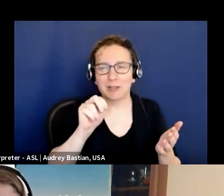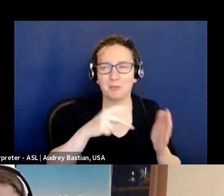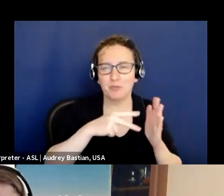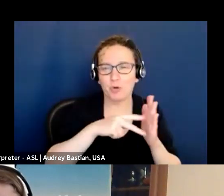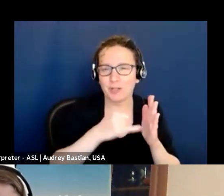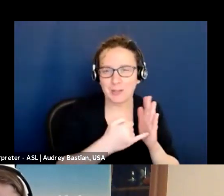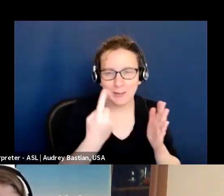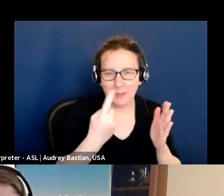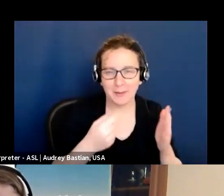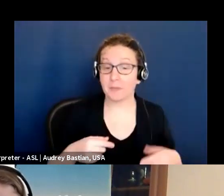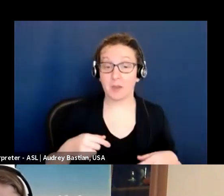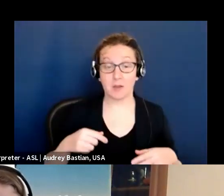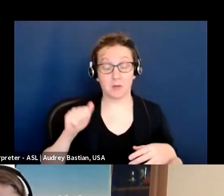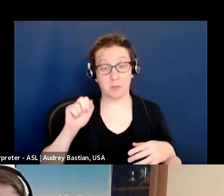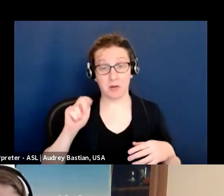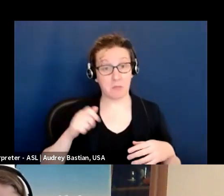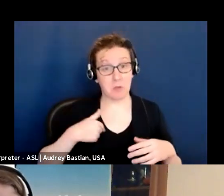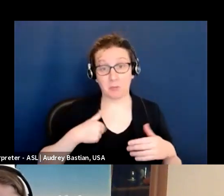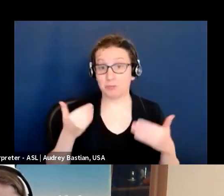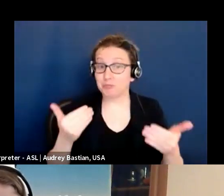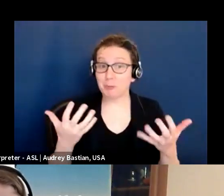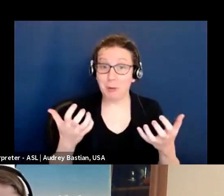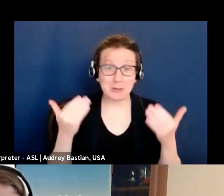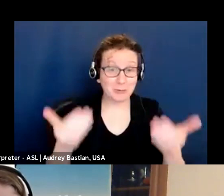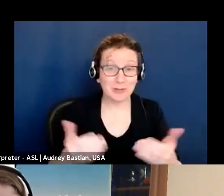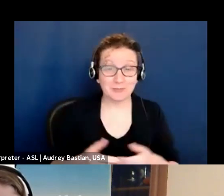just like I I just go and I want as to do it because you know I'm pretty sure